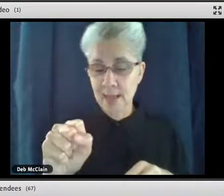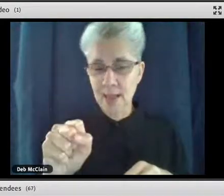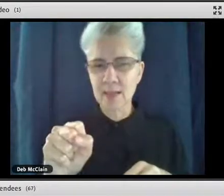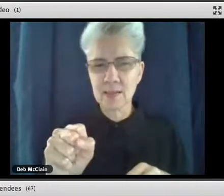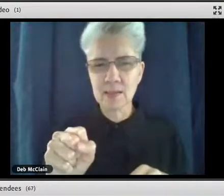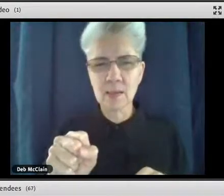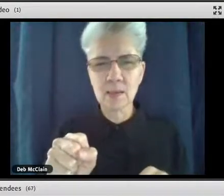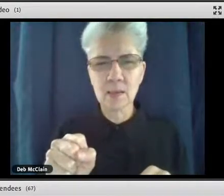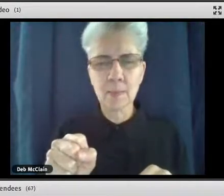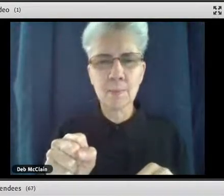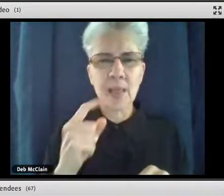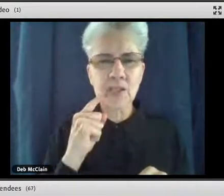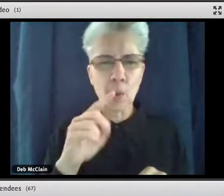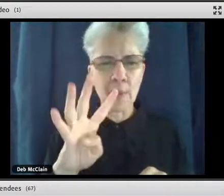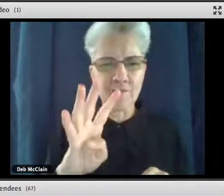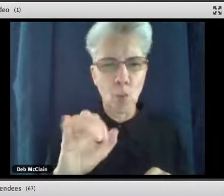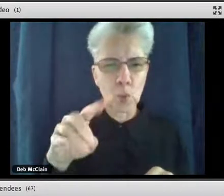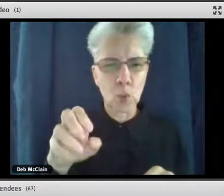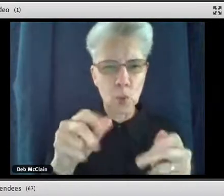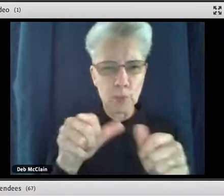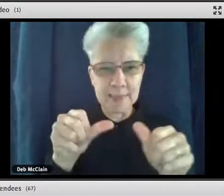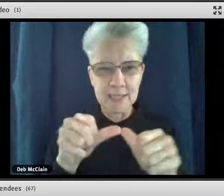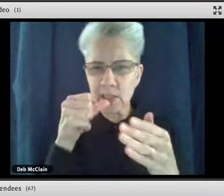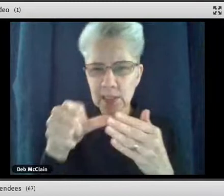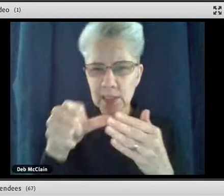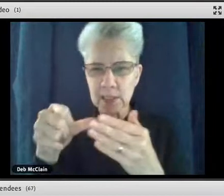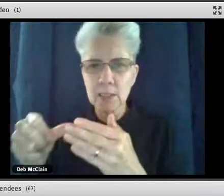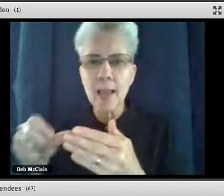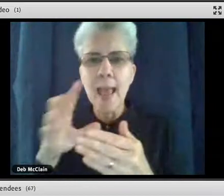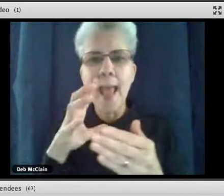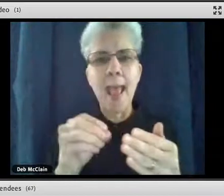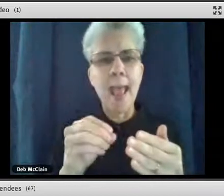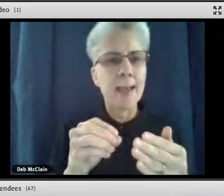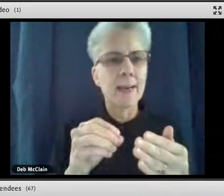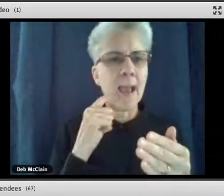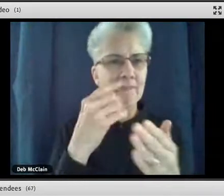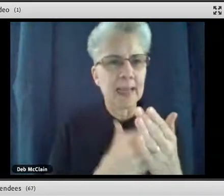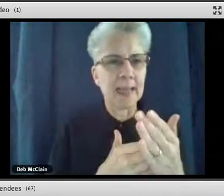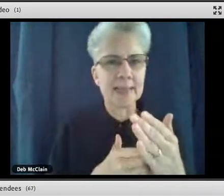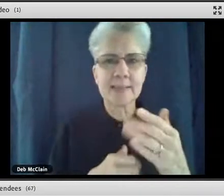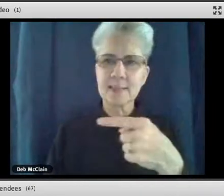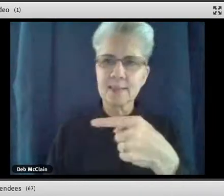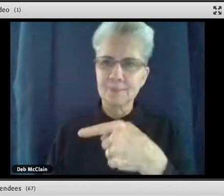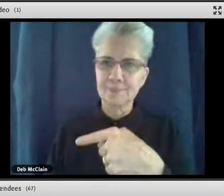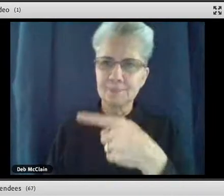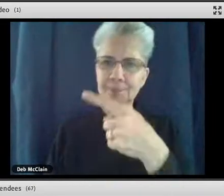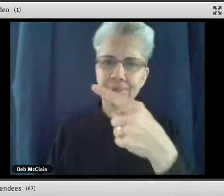So nature of content is one we actually have four character positions.